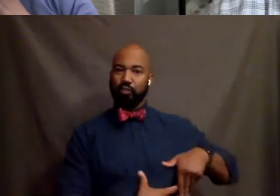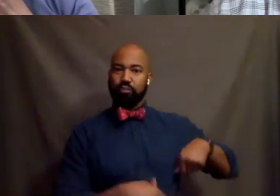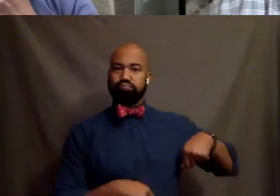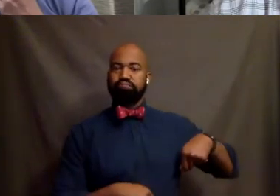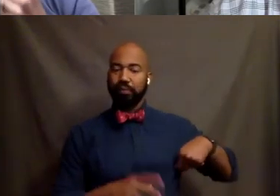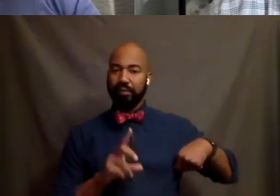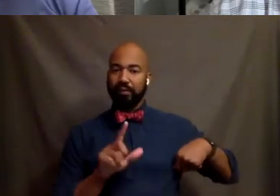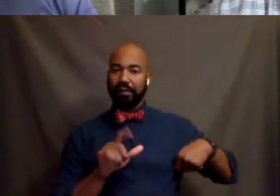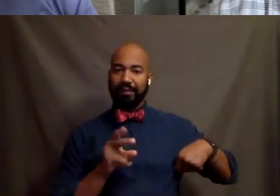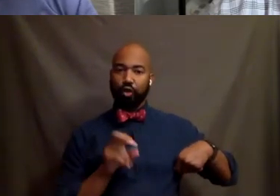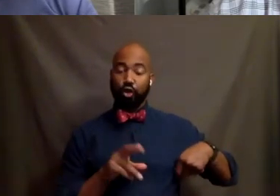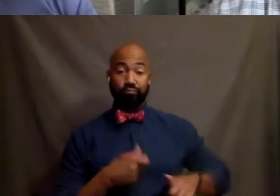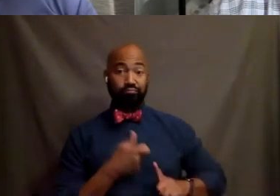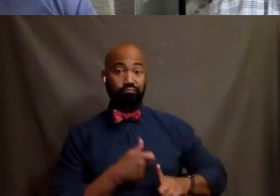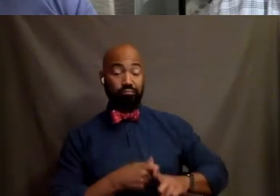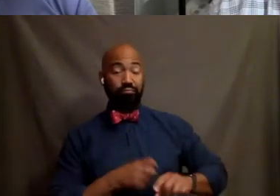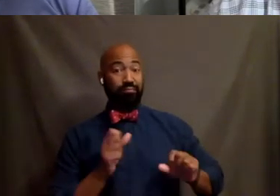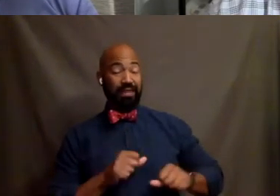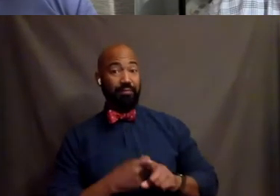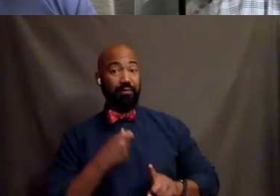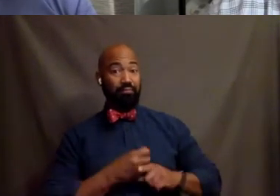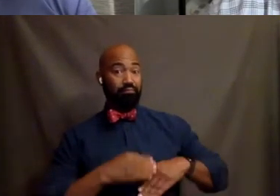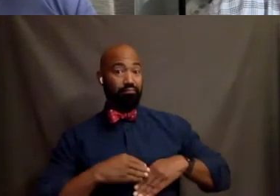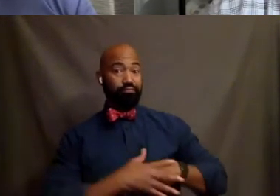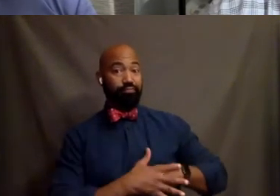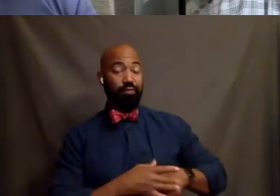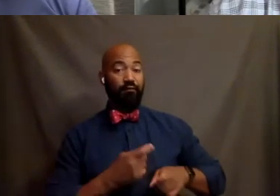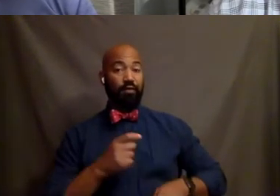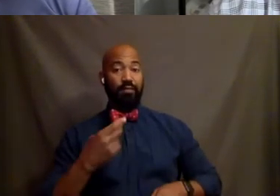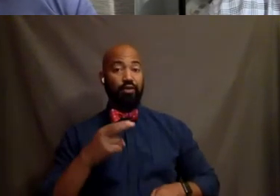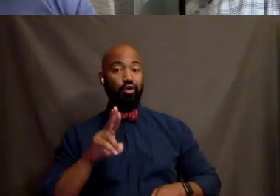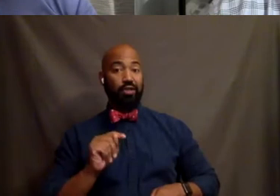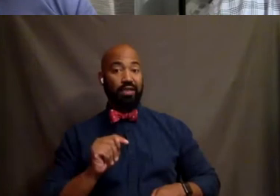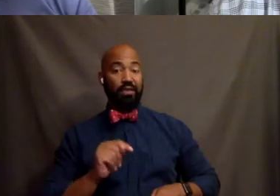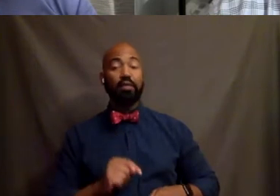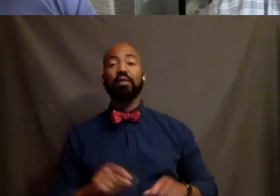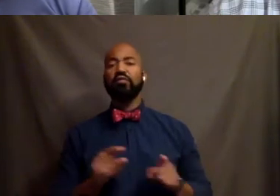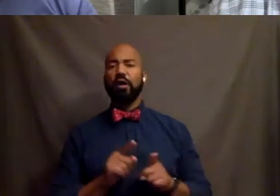and that's something that is monitored on a fairly routine basis through lab. So there's something called